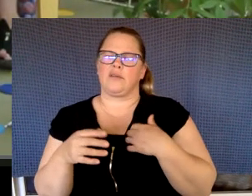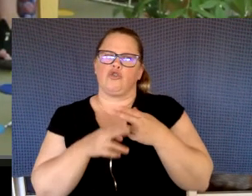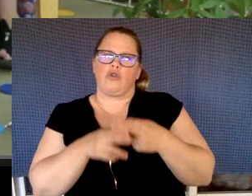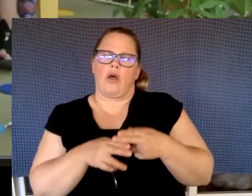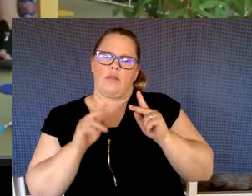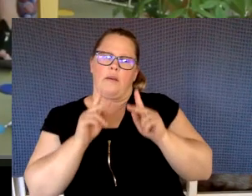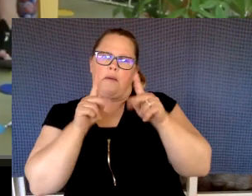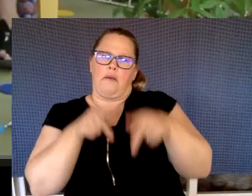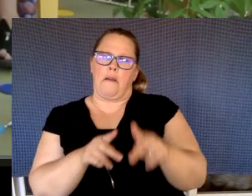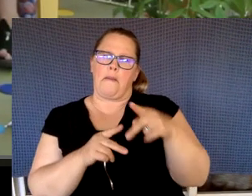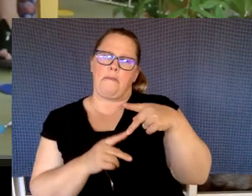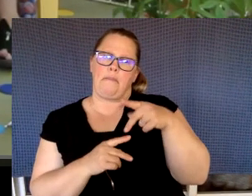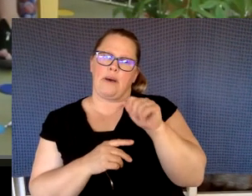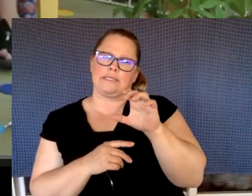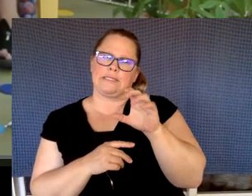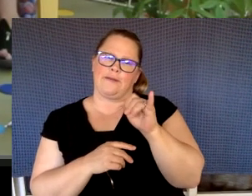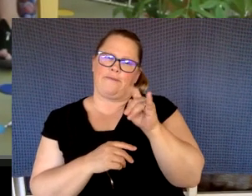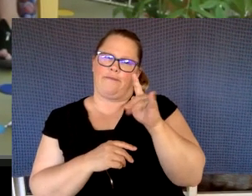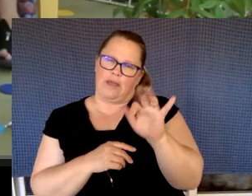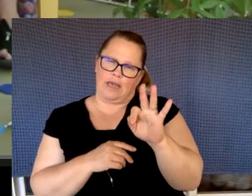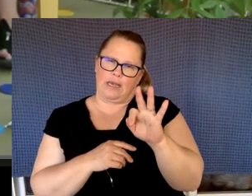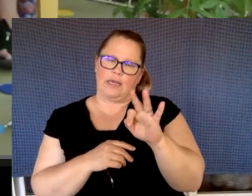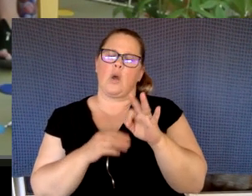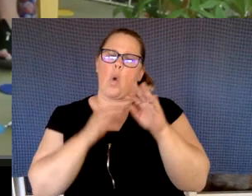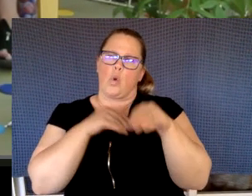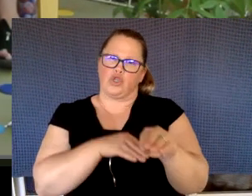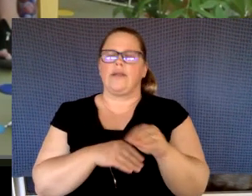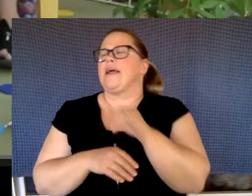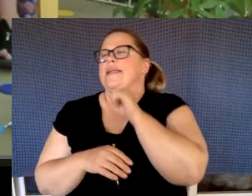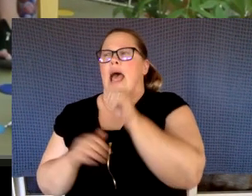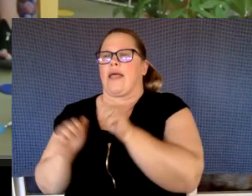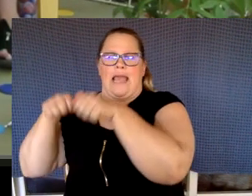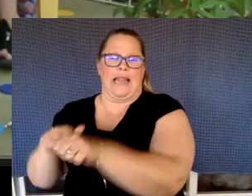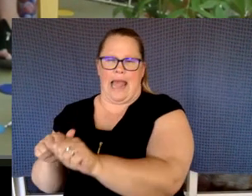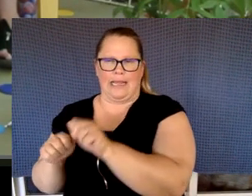Of course I'm sorry the Atlantic is on the east coast of the United States.